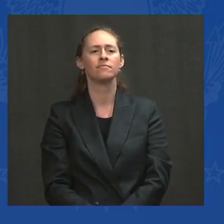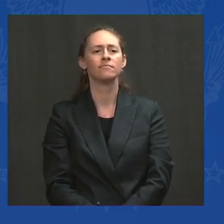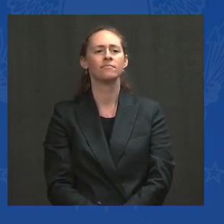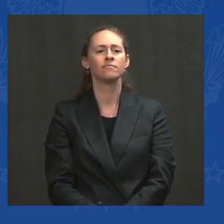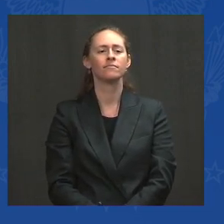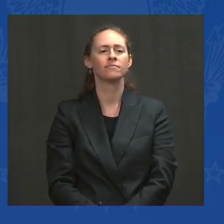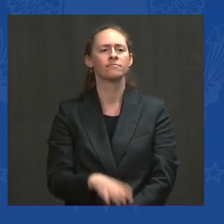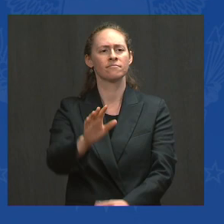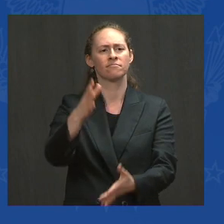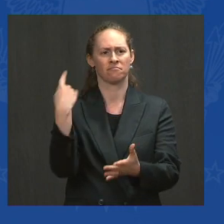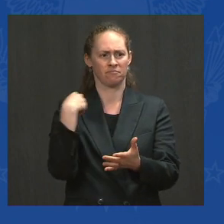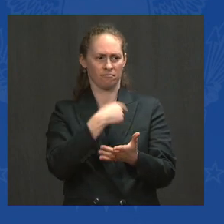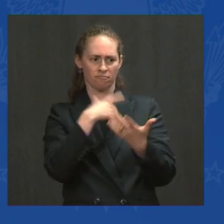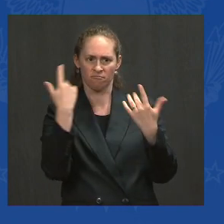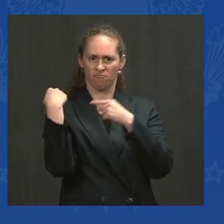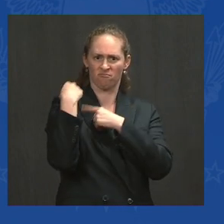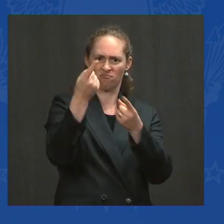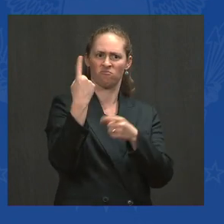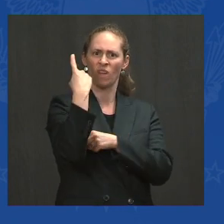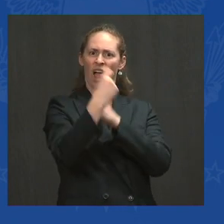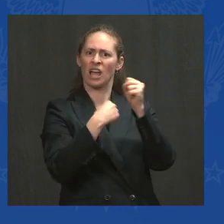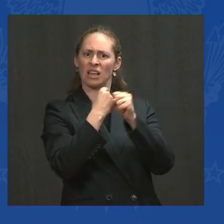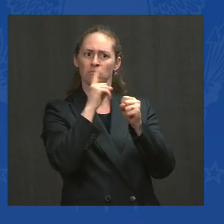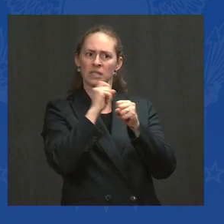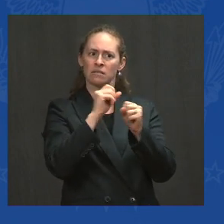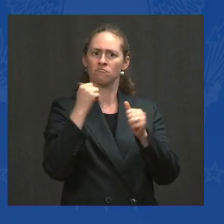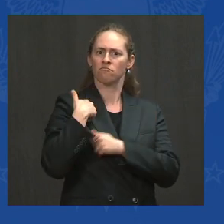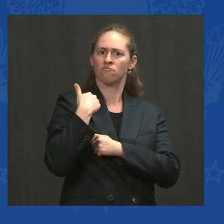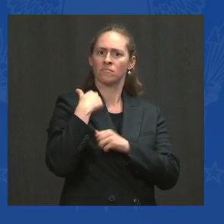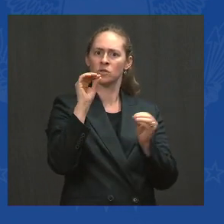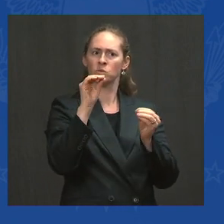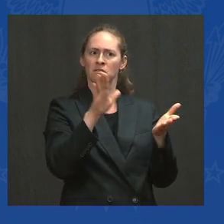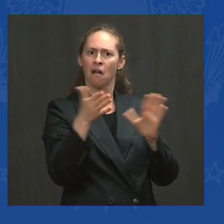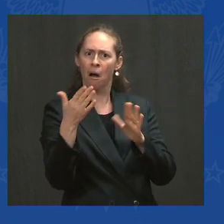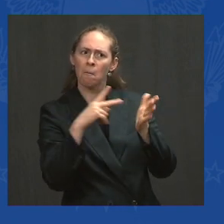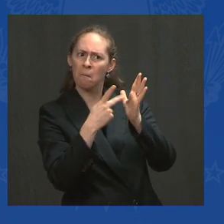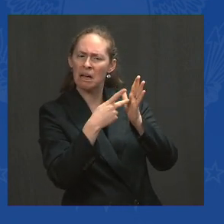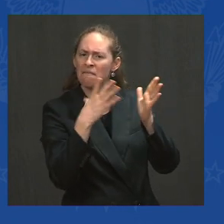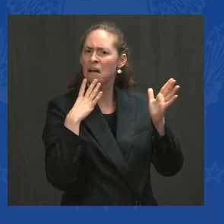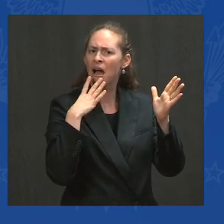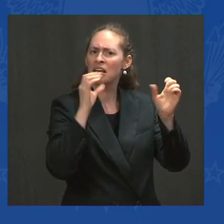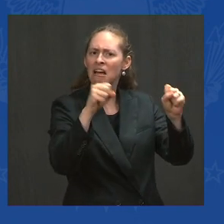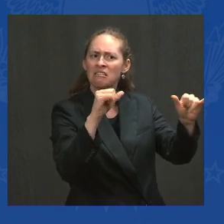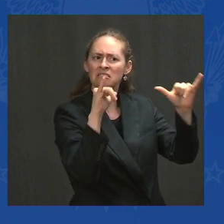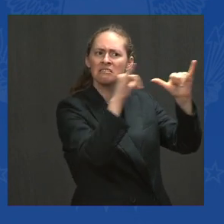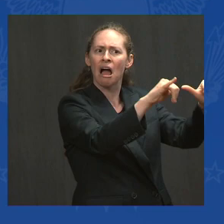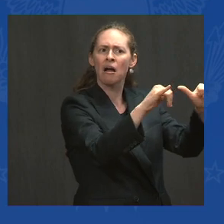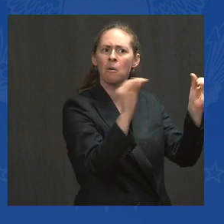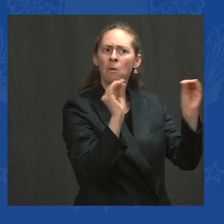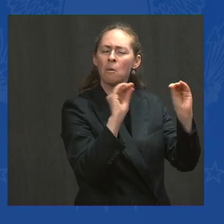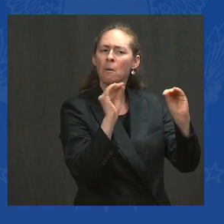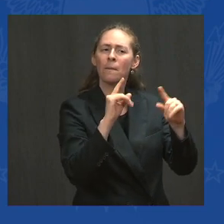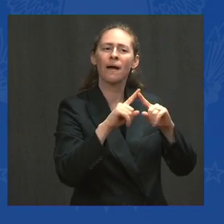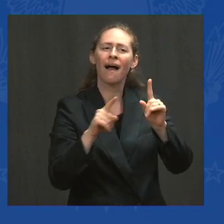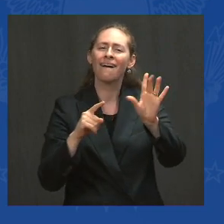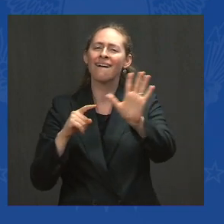claim that the cost of just maintaining the status quo is minimal. But that ignores the reality and the facts that